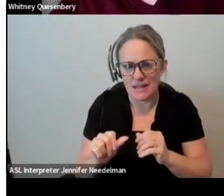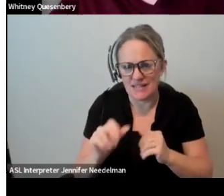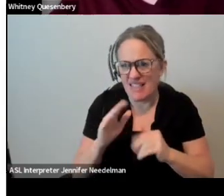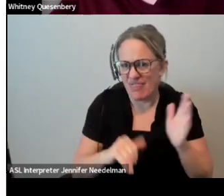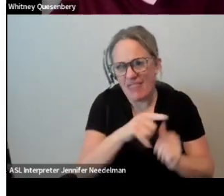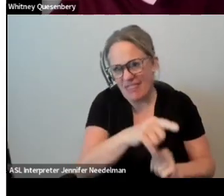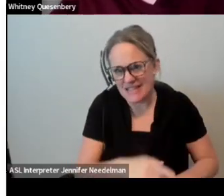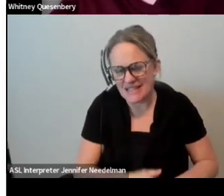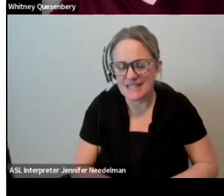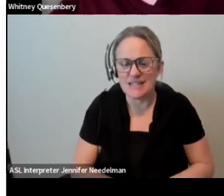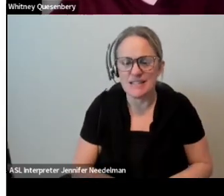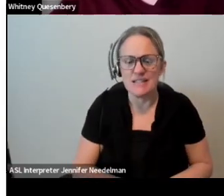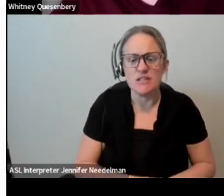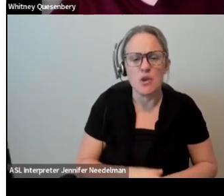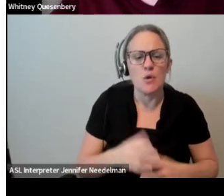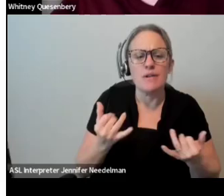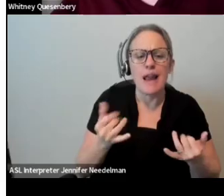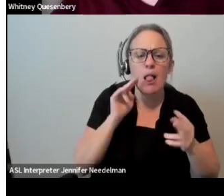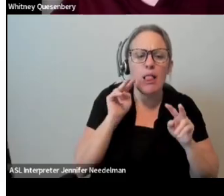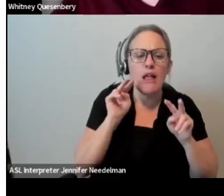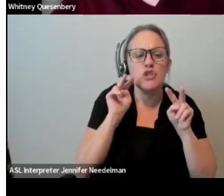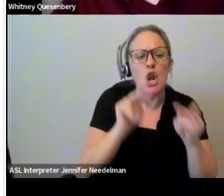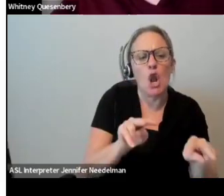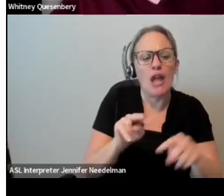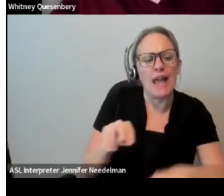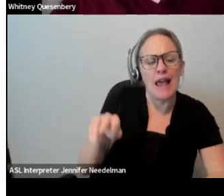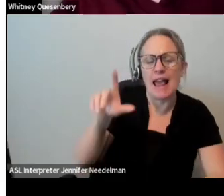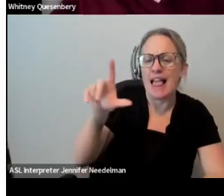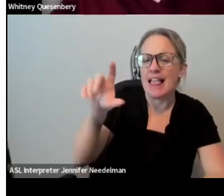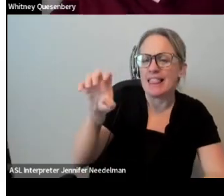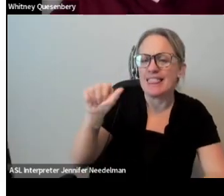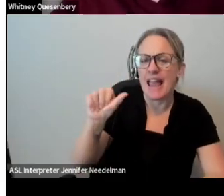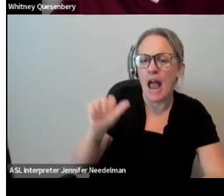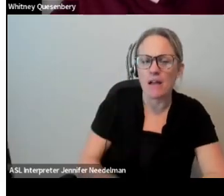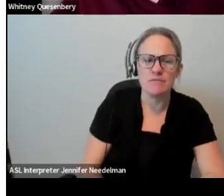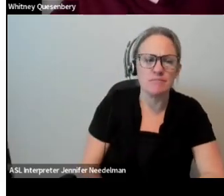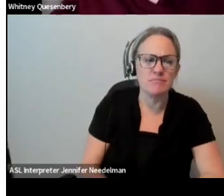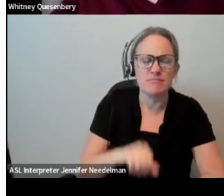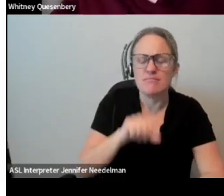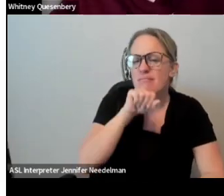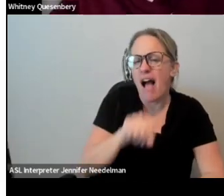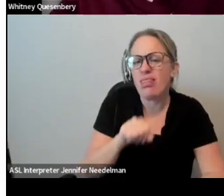Okay, so let's look at one in particular. Let's look at Leah. And I love her because she has an invisible disability,